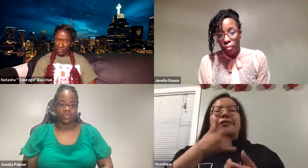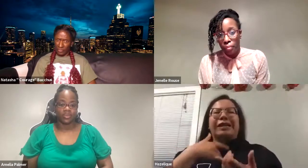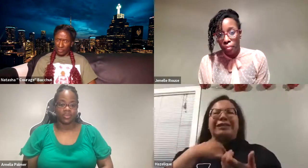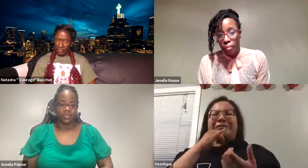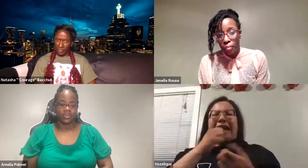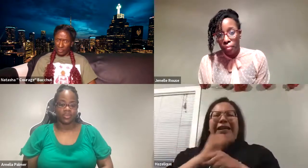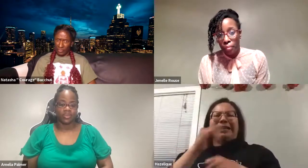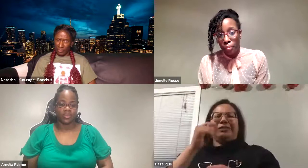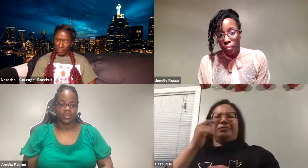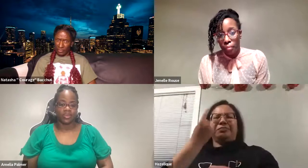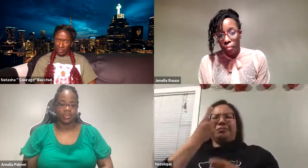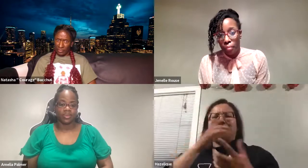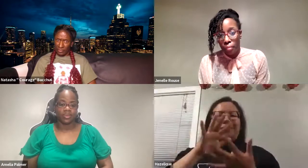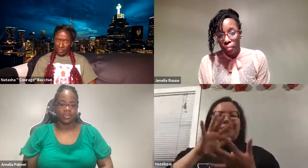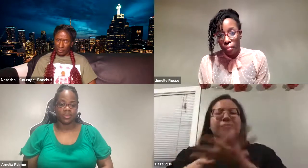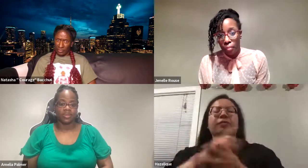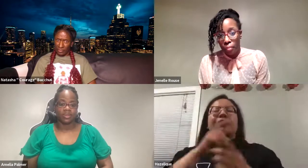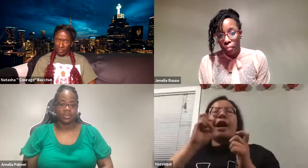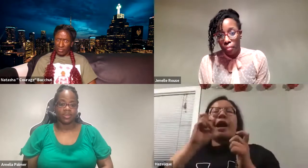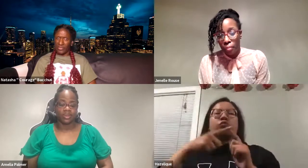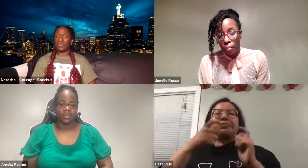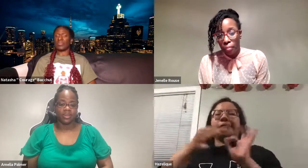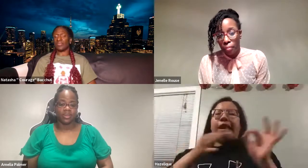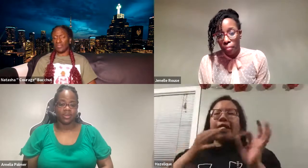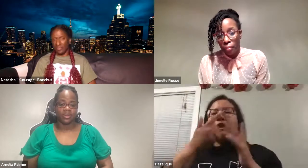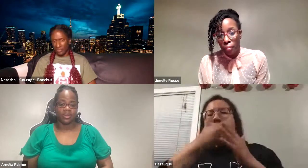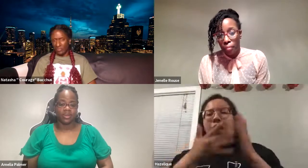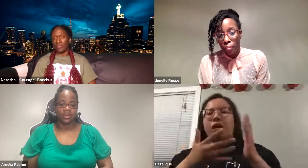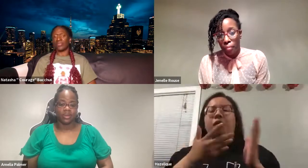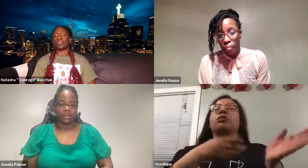the asl community and where i use to communicate that but sometimes there's misunderstandings and